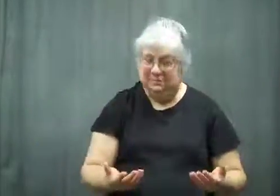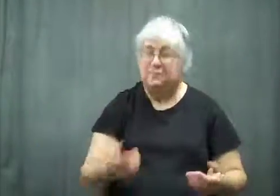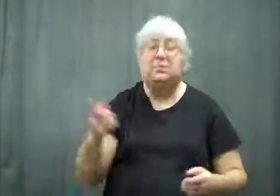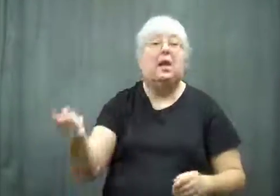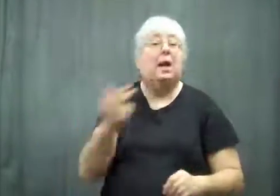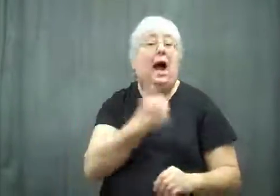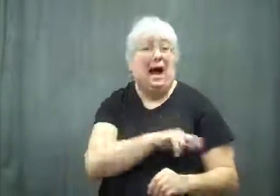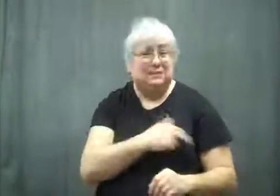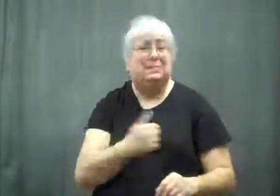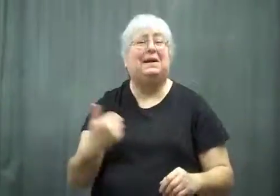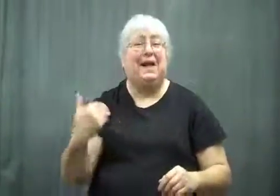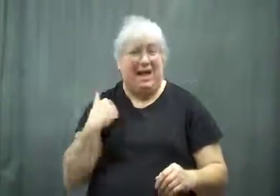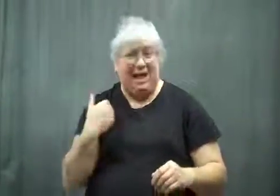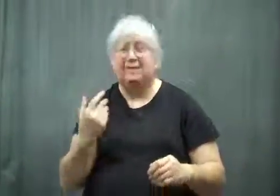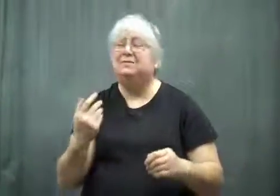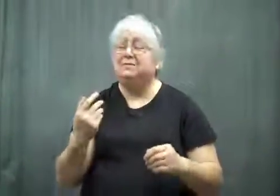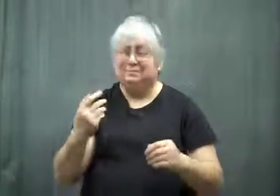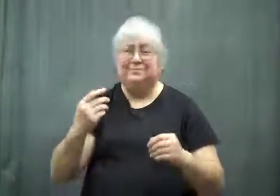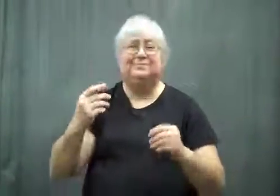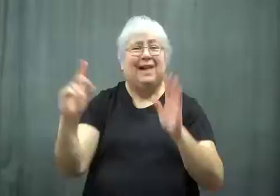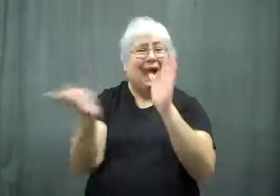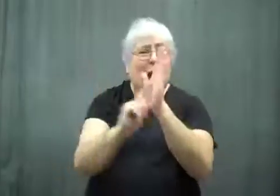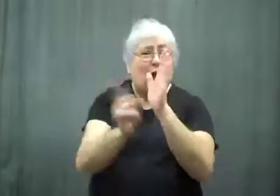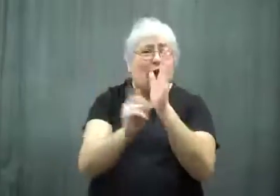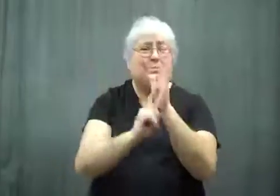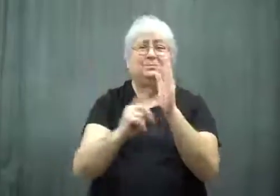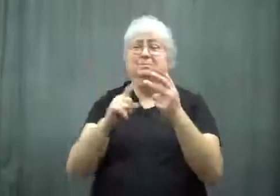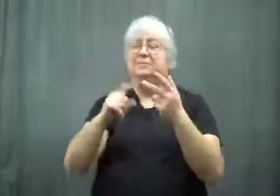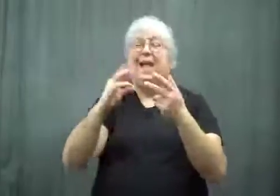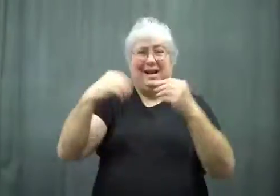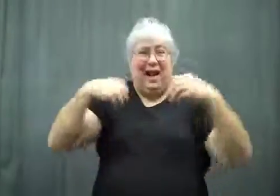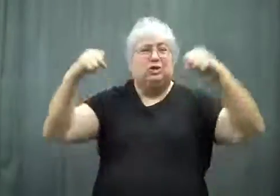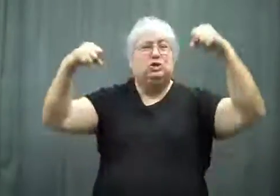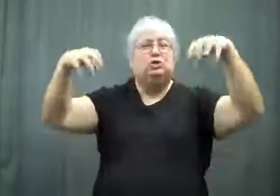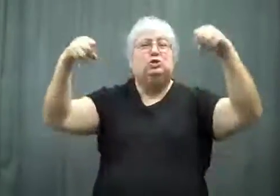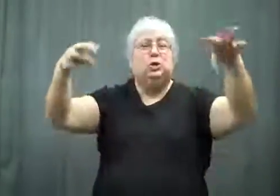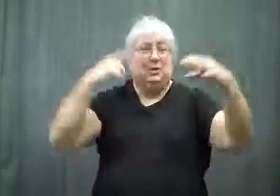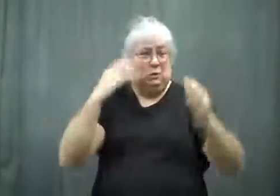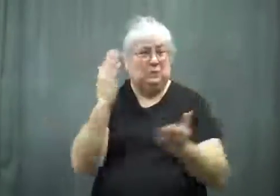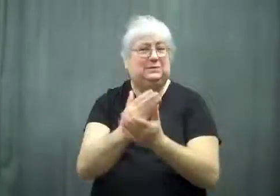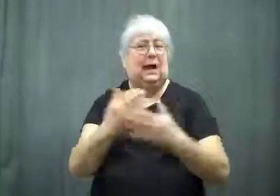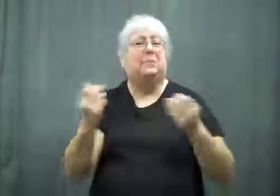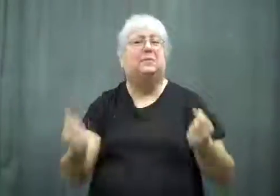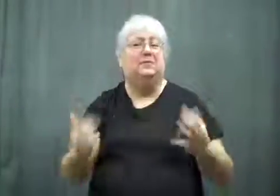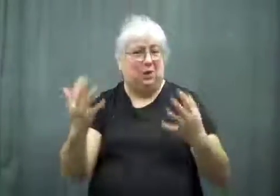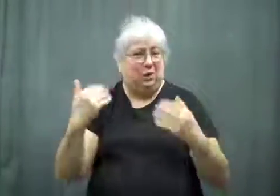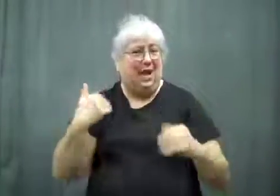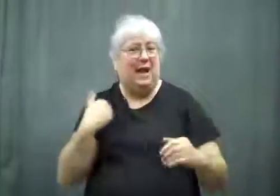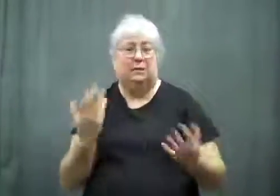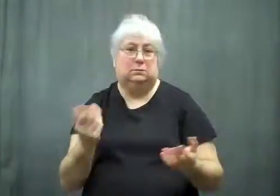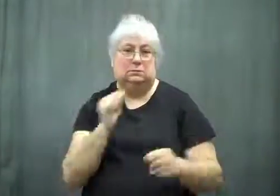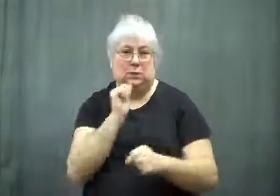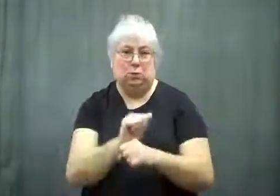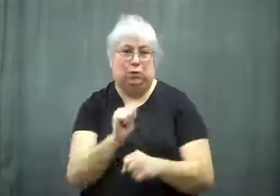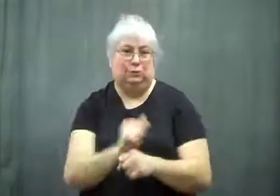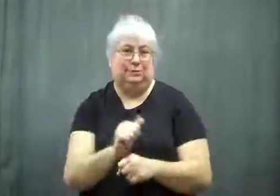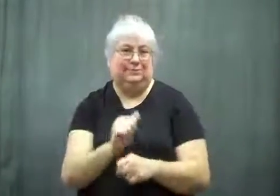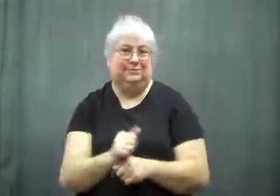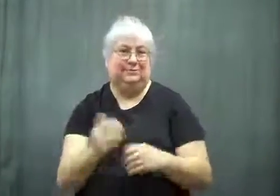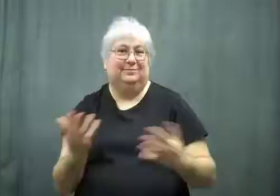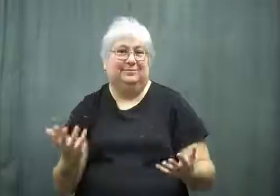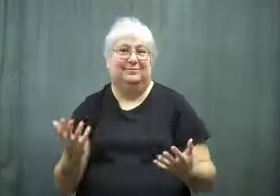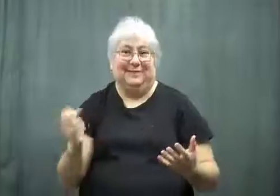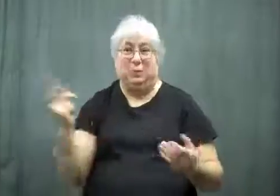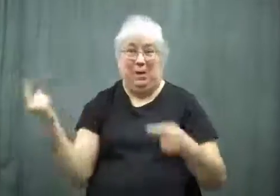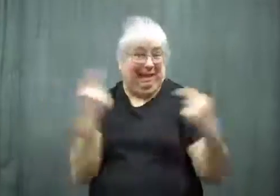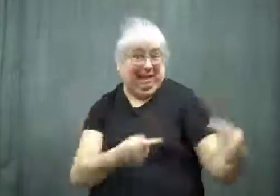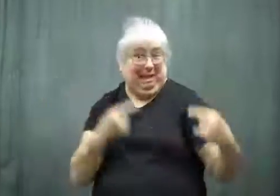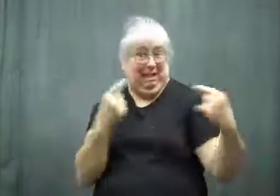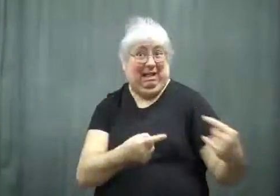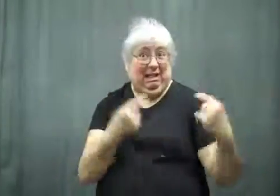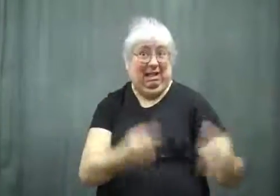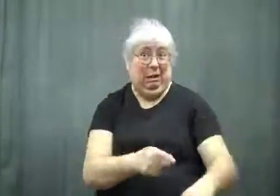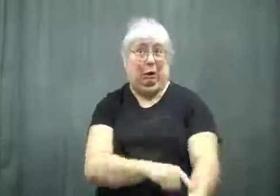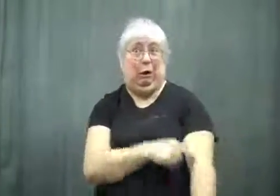The hospital had alarms and fire suppression equipment. It didn't work.